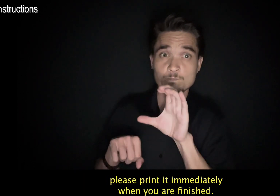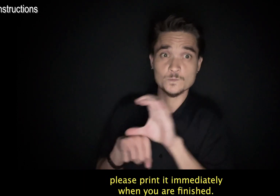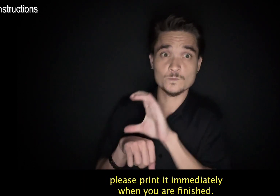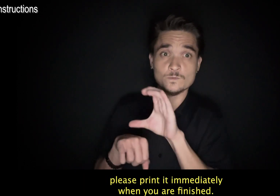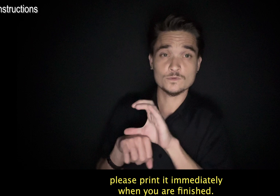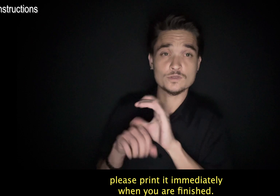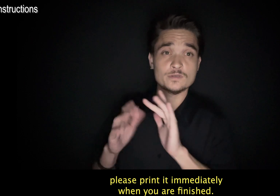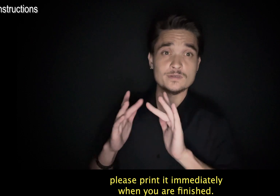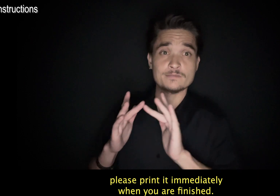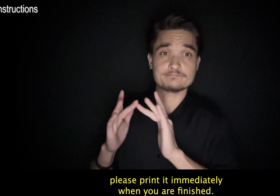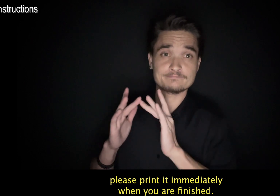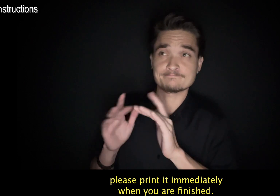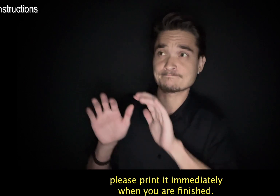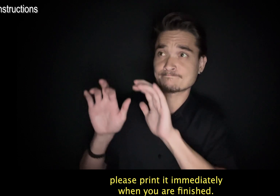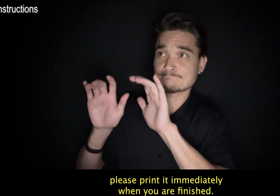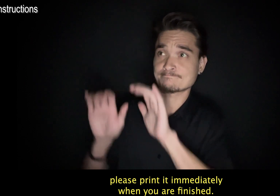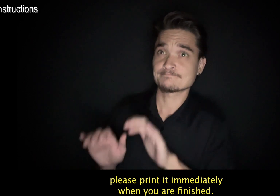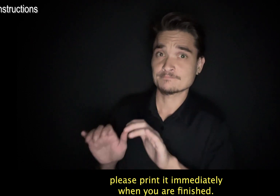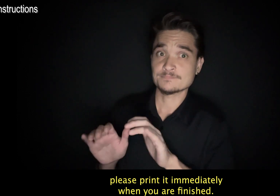please print it immediately when you are finished.